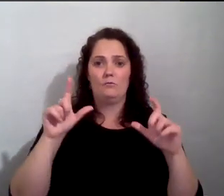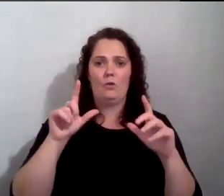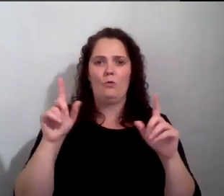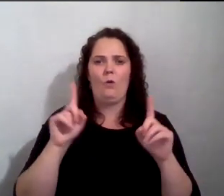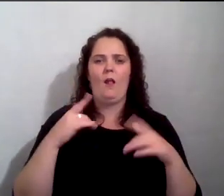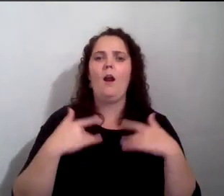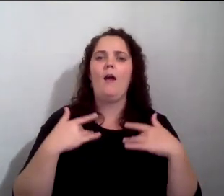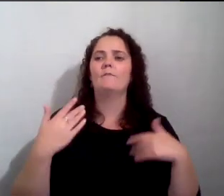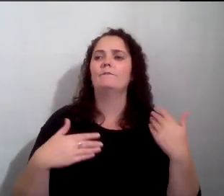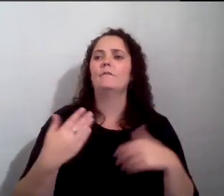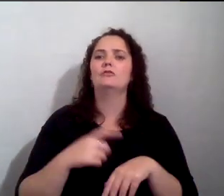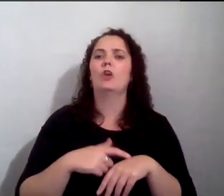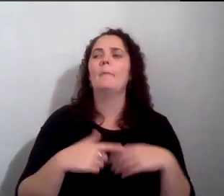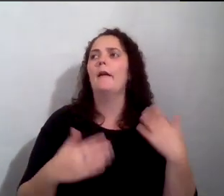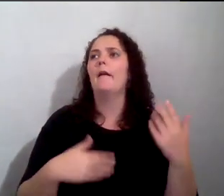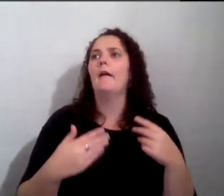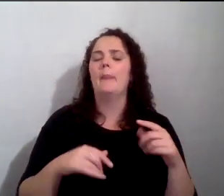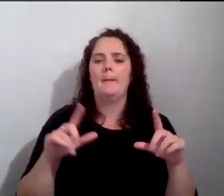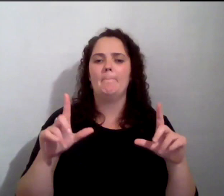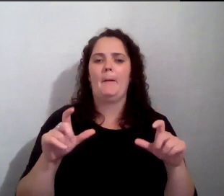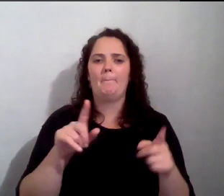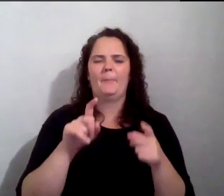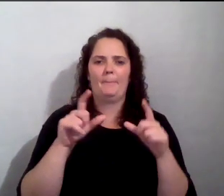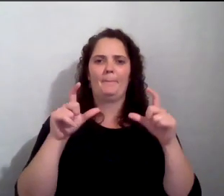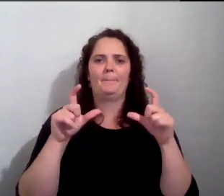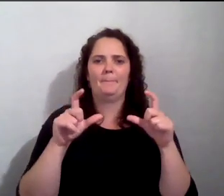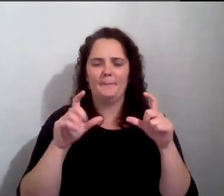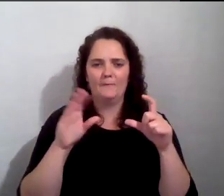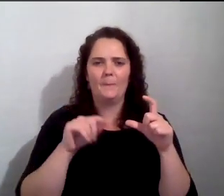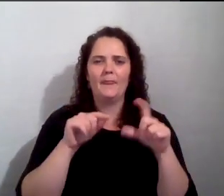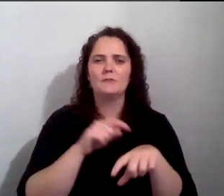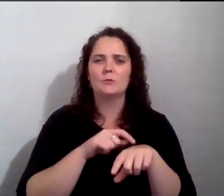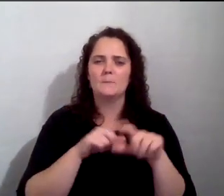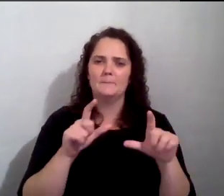yeah a photograph is an extraction so you know time moves and the photograph